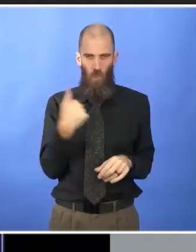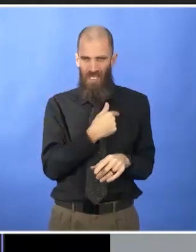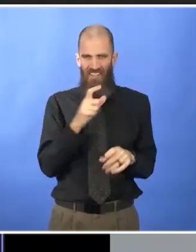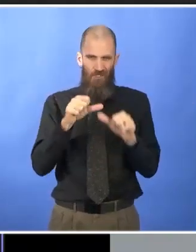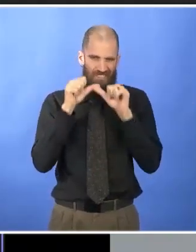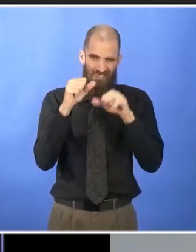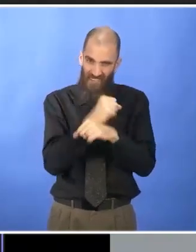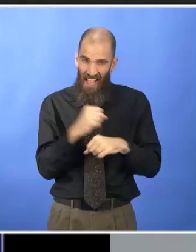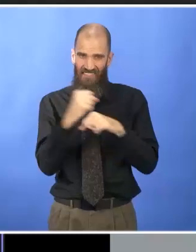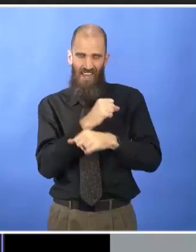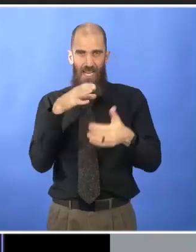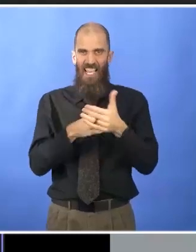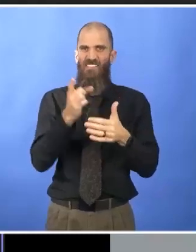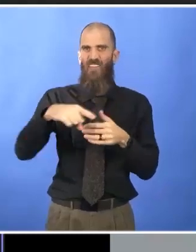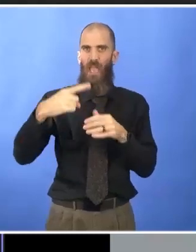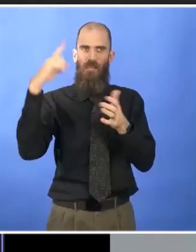INCARCERATED INDIVIDUALS FROM ACCESS TO THE OUTSIDE WORLD AND